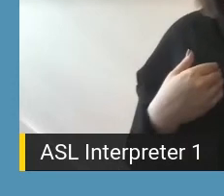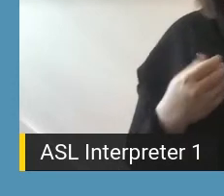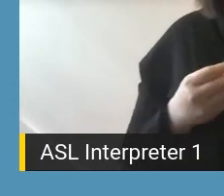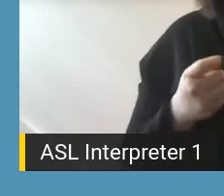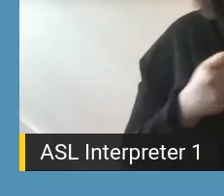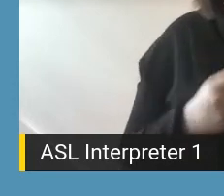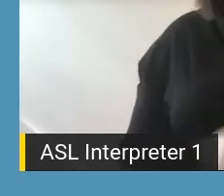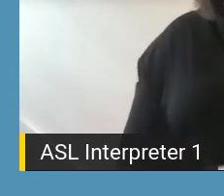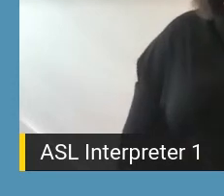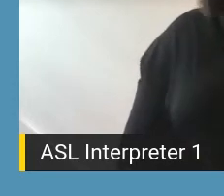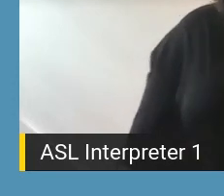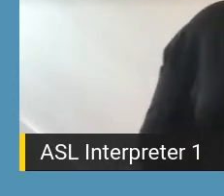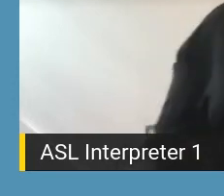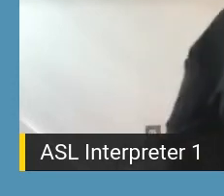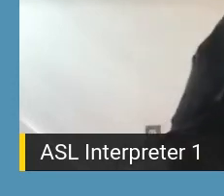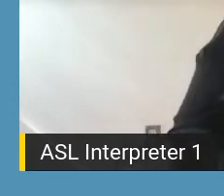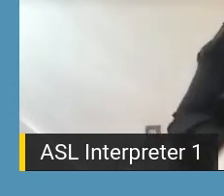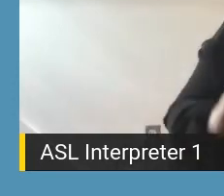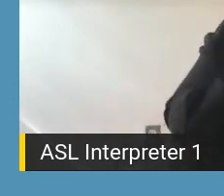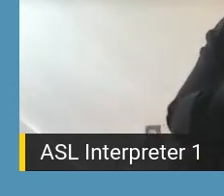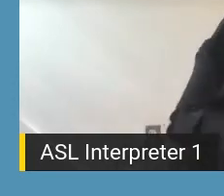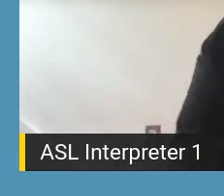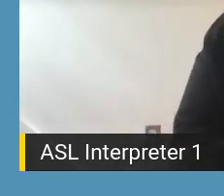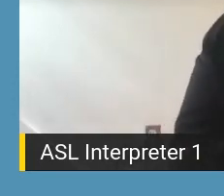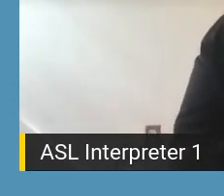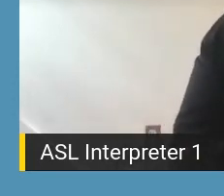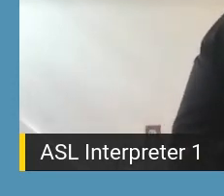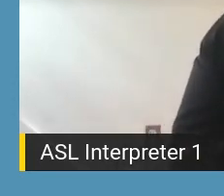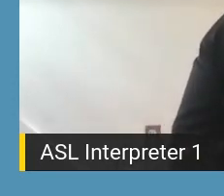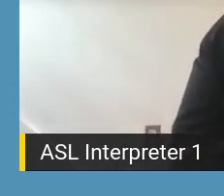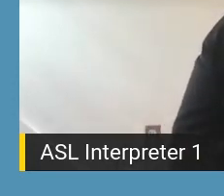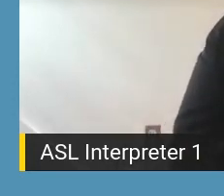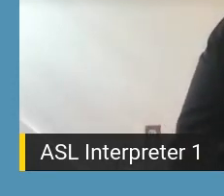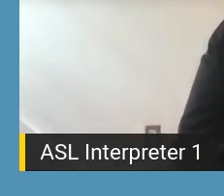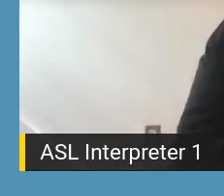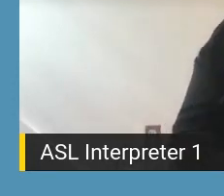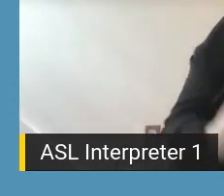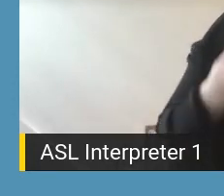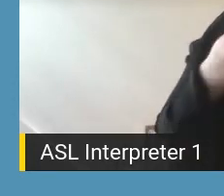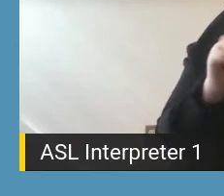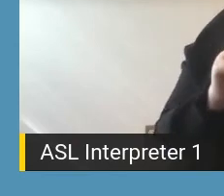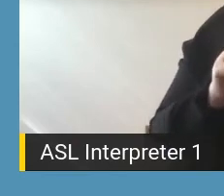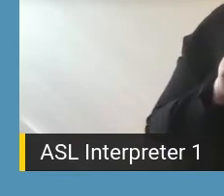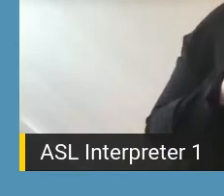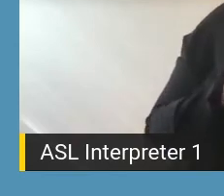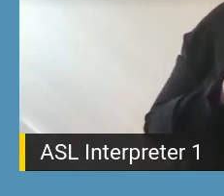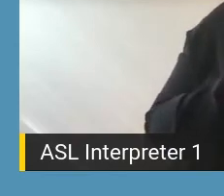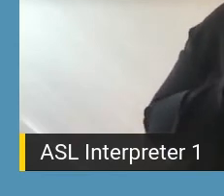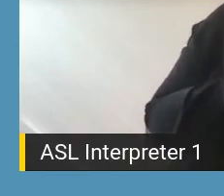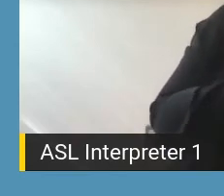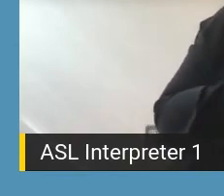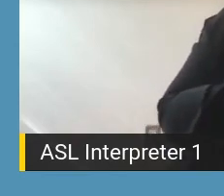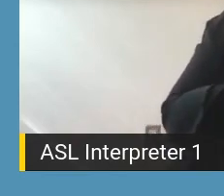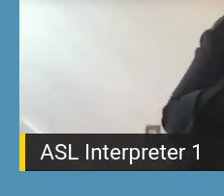Phone conversations, blegh, I have tried so many ways to do that. There's not a lot of